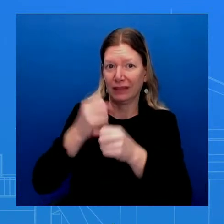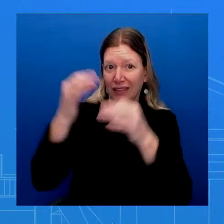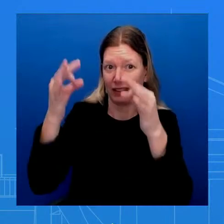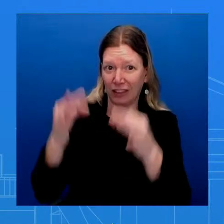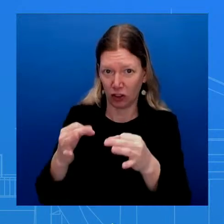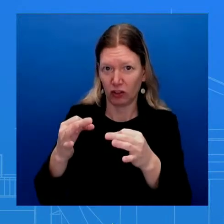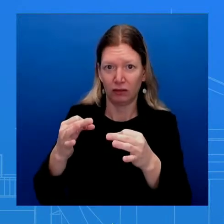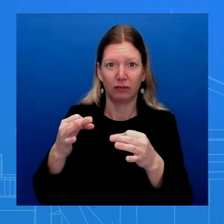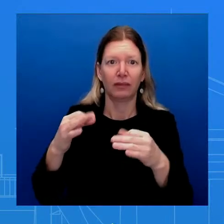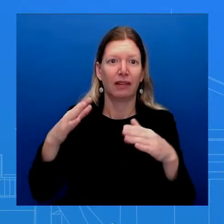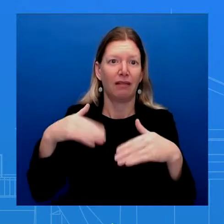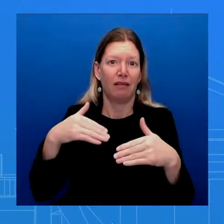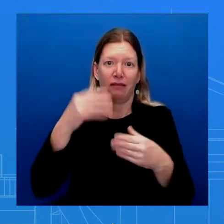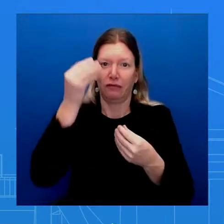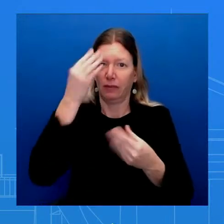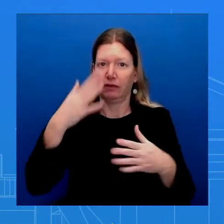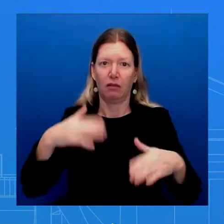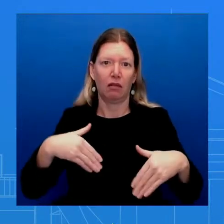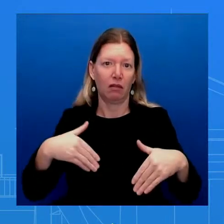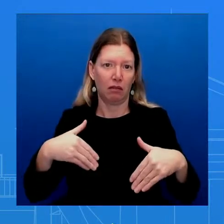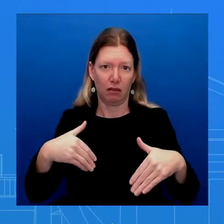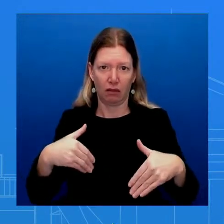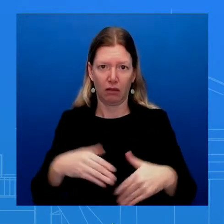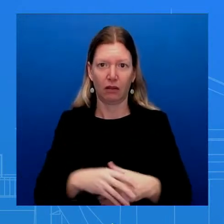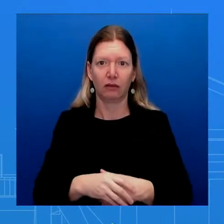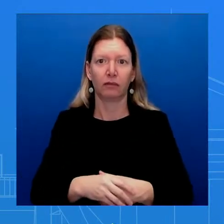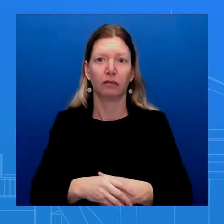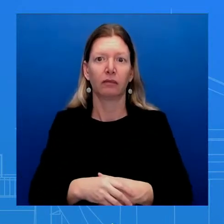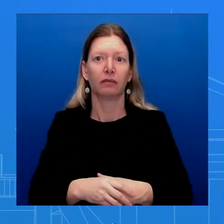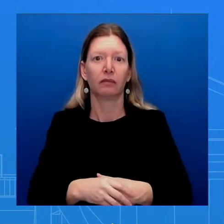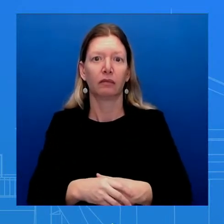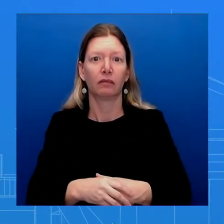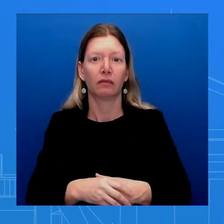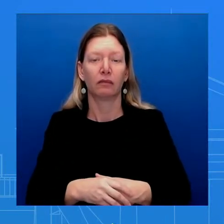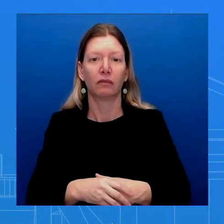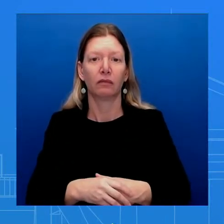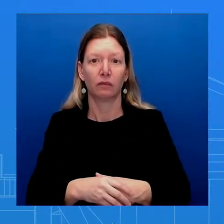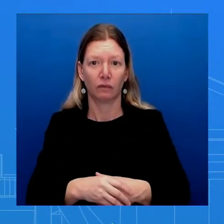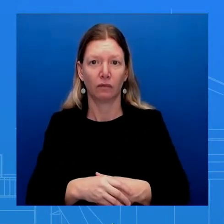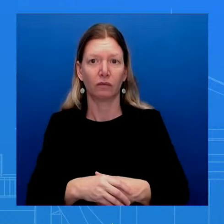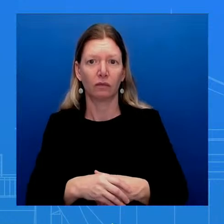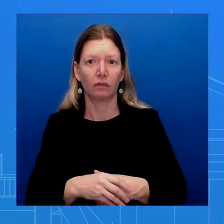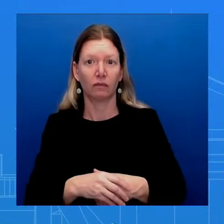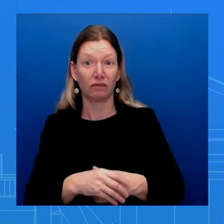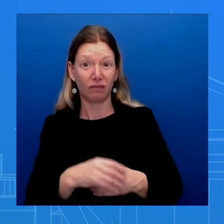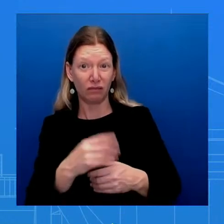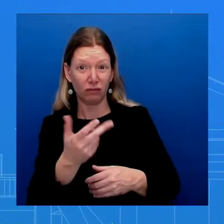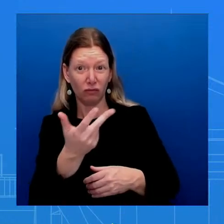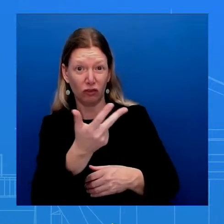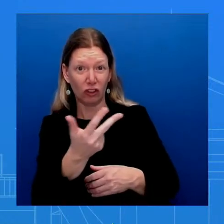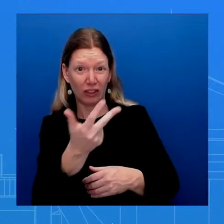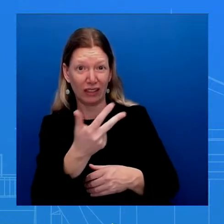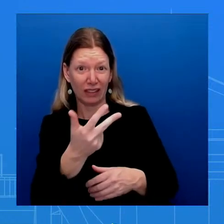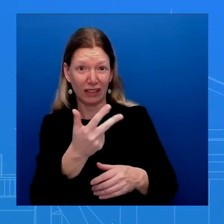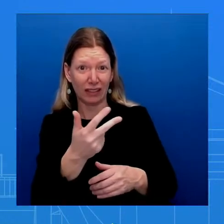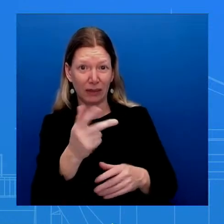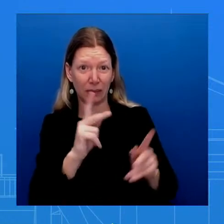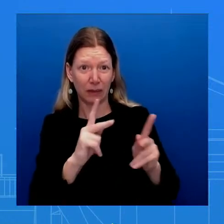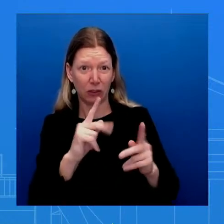by talking about the shooting of the three men in Vermont. The White House has started, you know, efforts to fight antisemitism, Islamophobia.